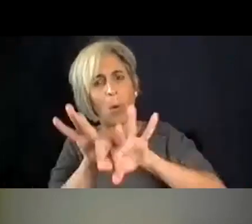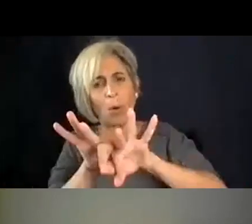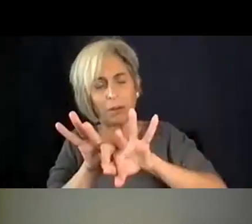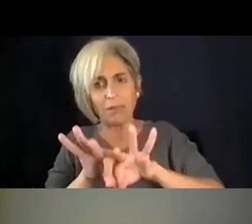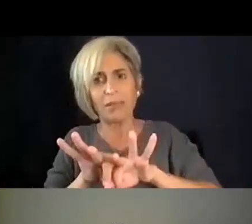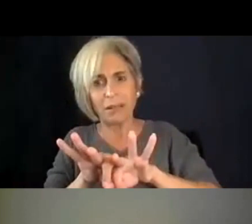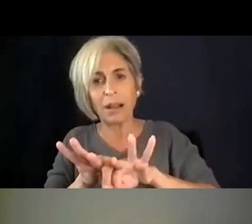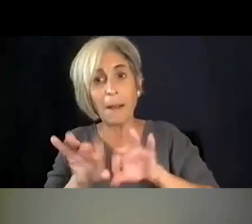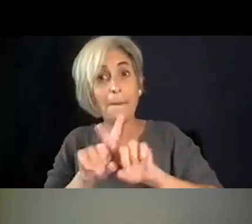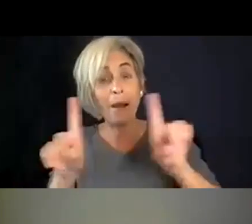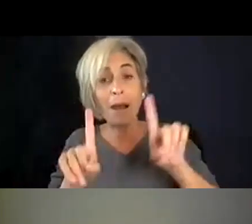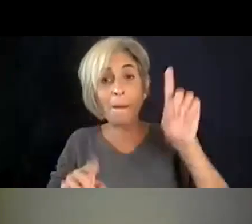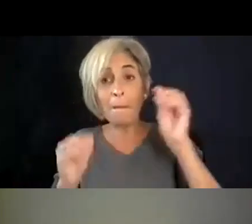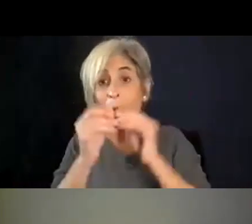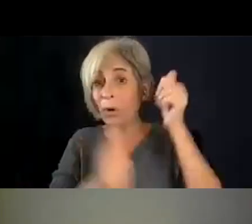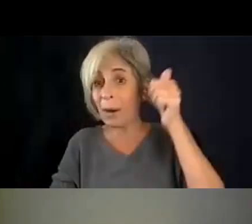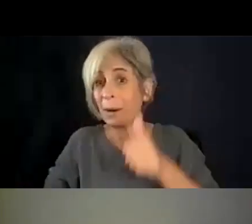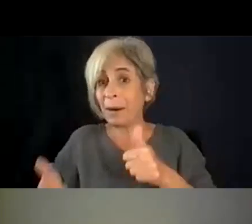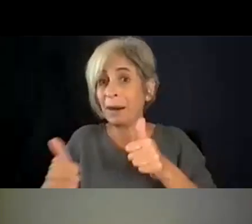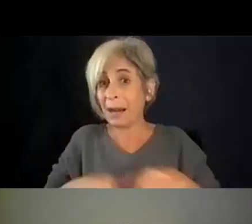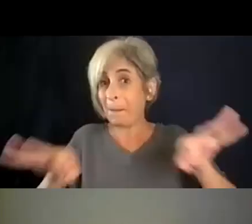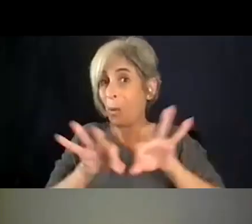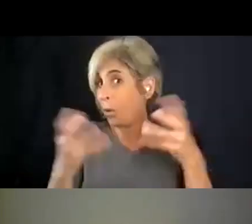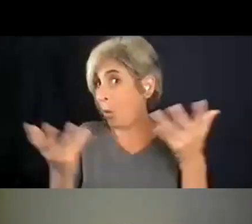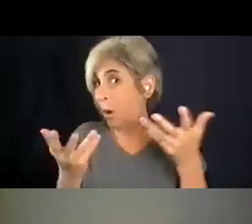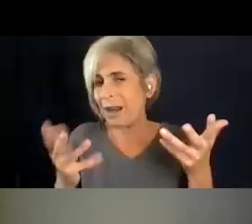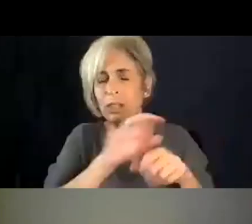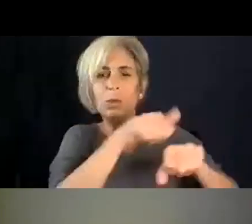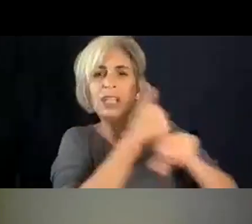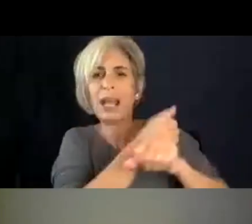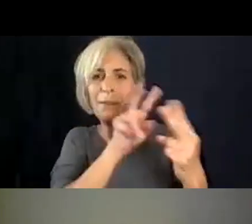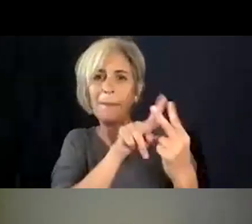But, what is more important I would suggest is establishing a buddy system.